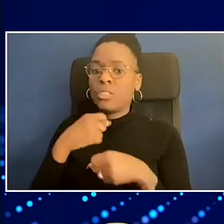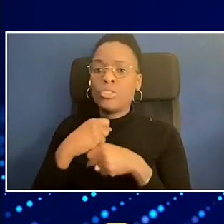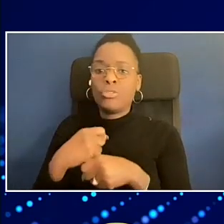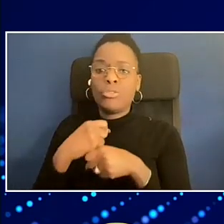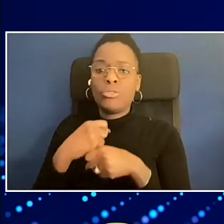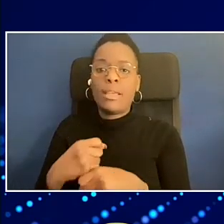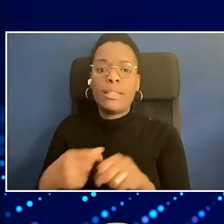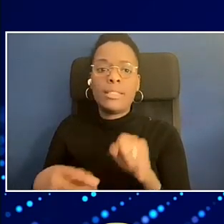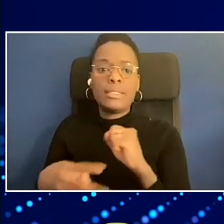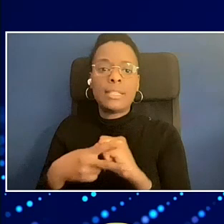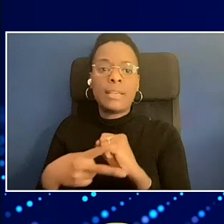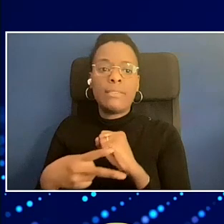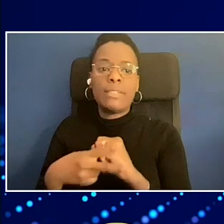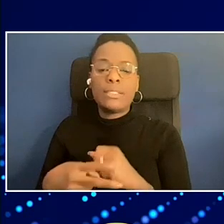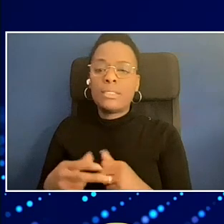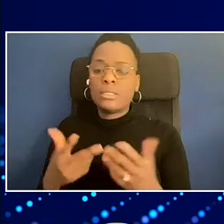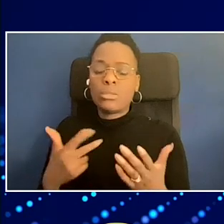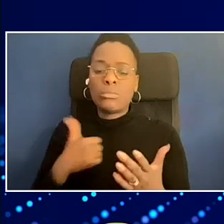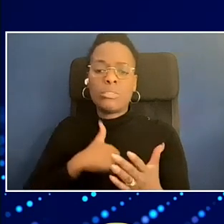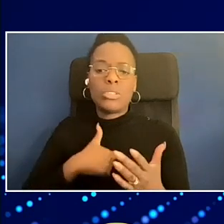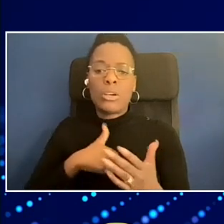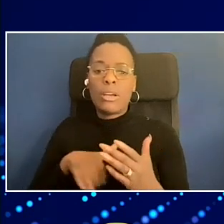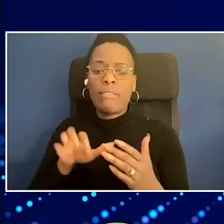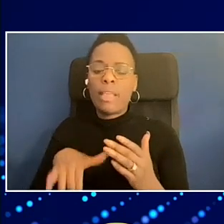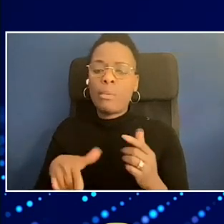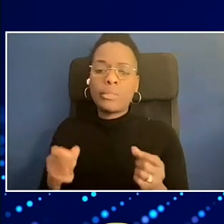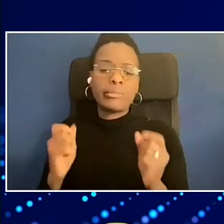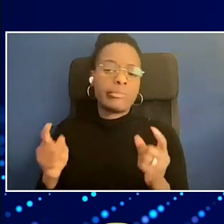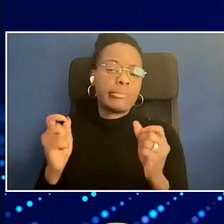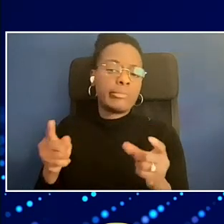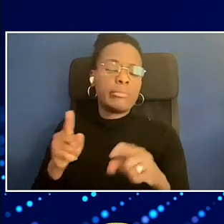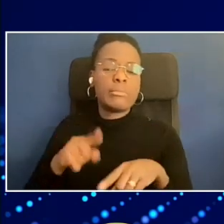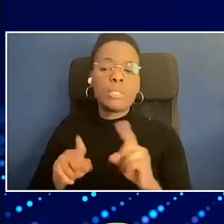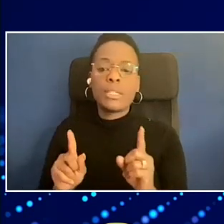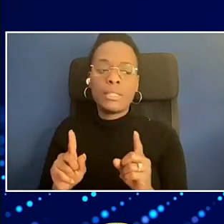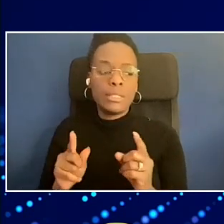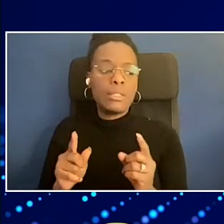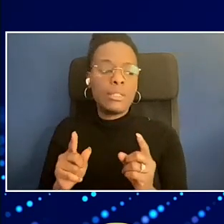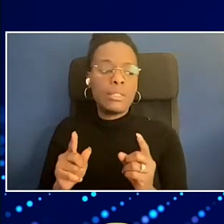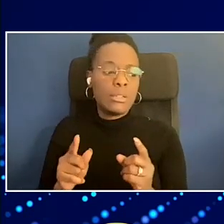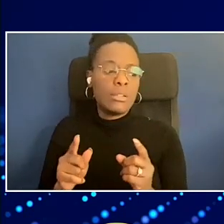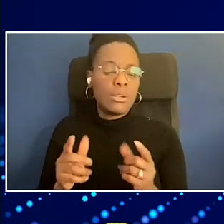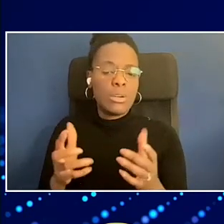So sorry if that was a little off the cuff, but just wanted to reiterate that